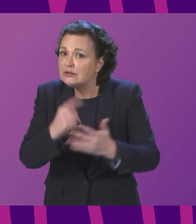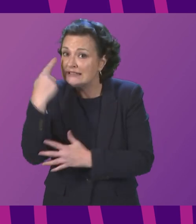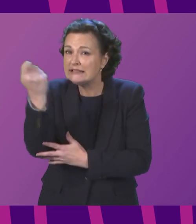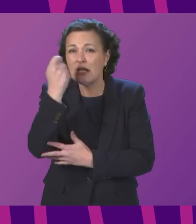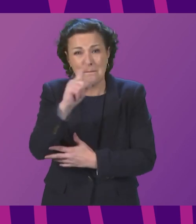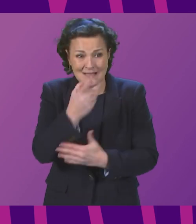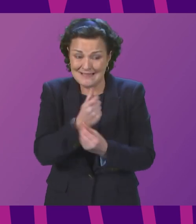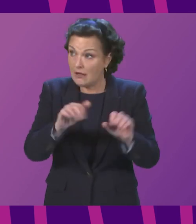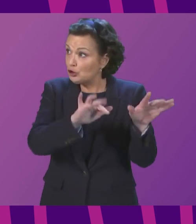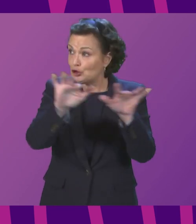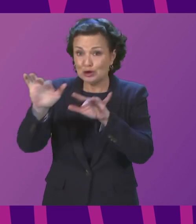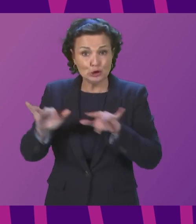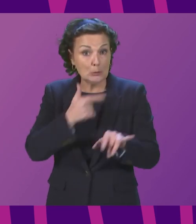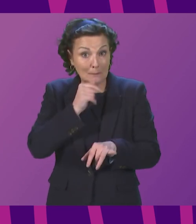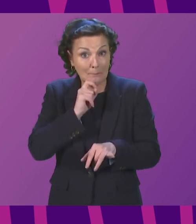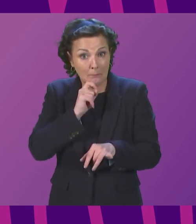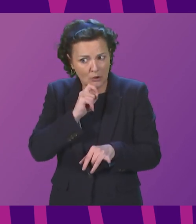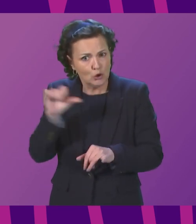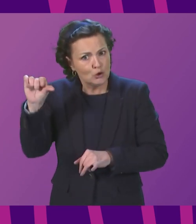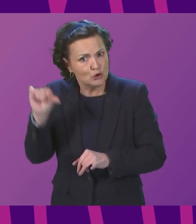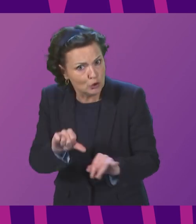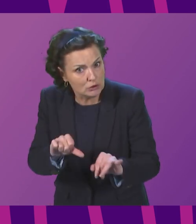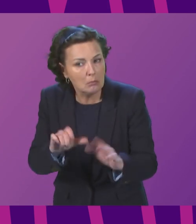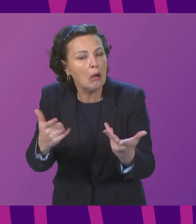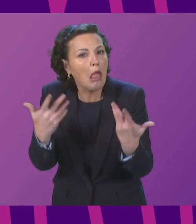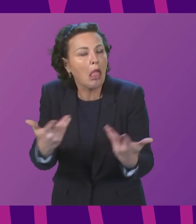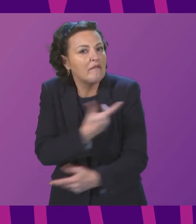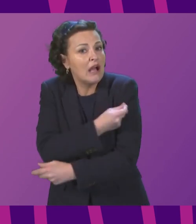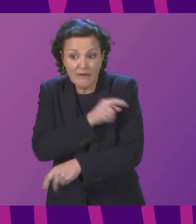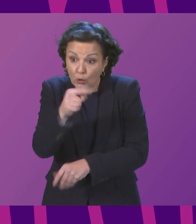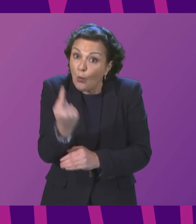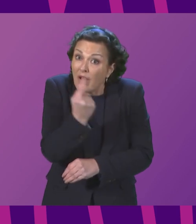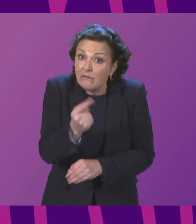are eligible but not yet vaccinated. If you are one of them, please rectify that for your